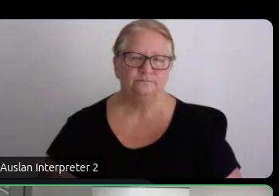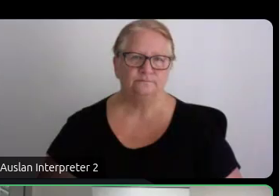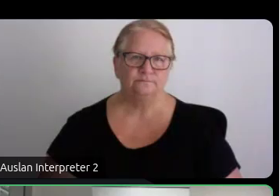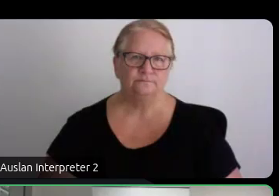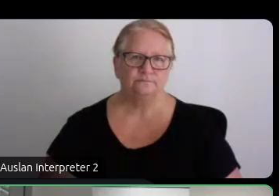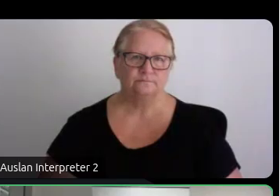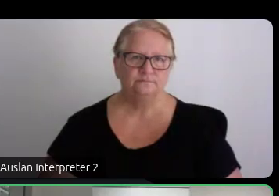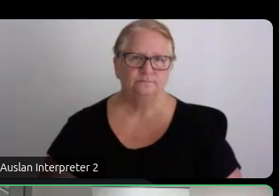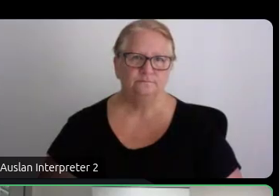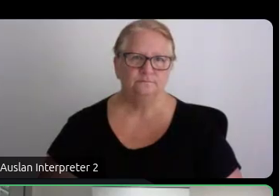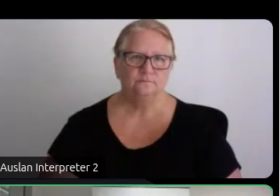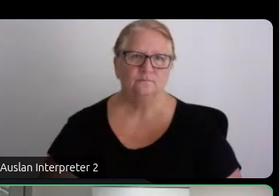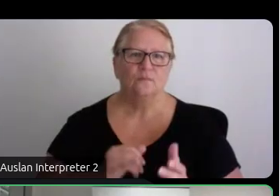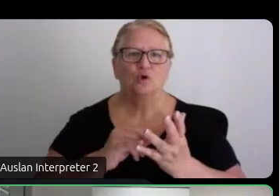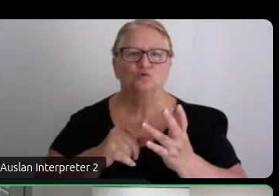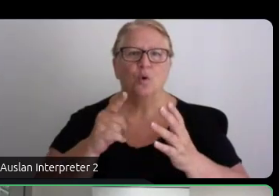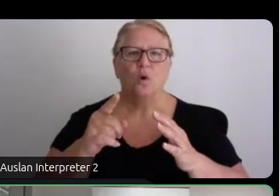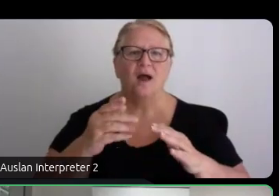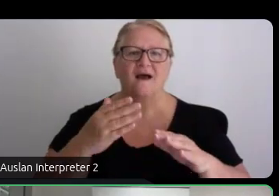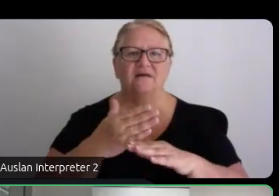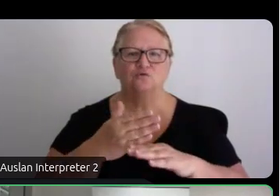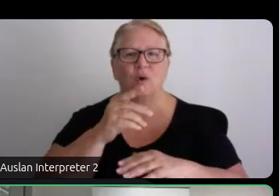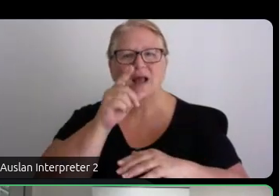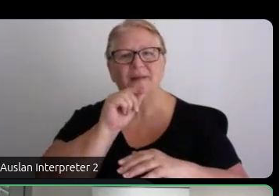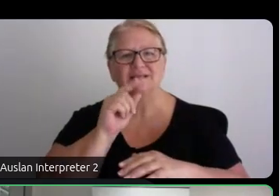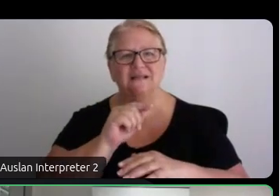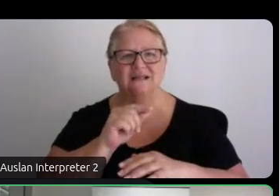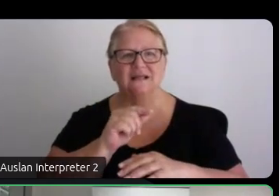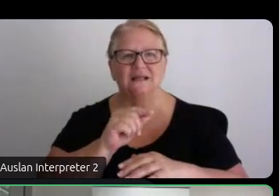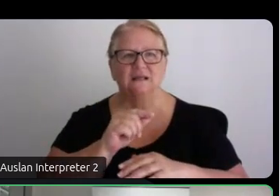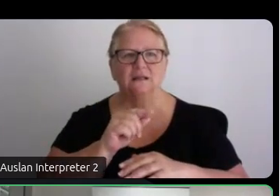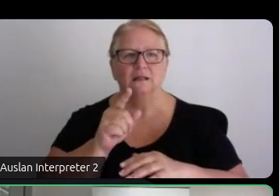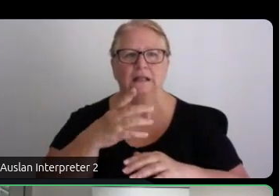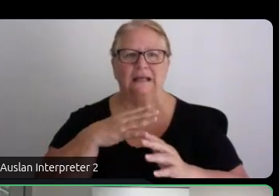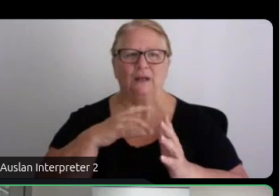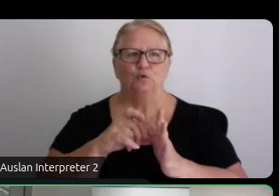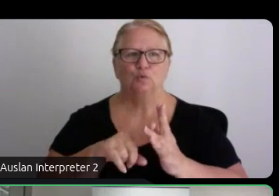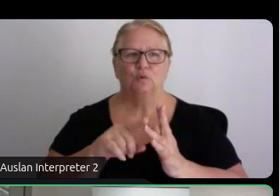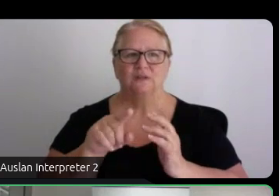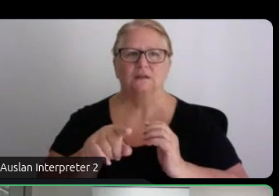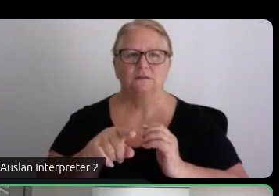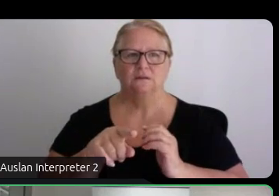kind of the gold standard. I always consider it's a really good idea to provide uh a statement the